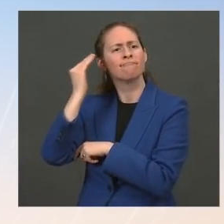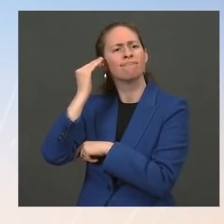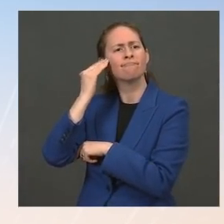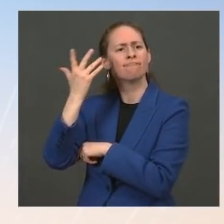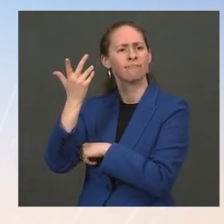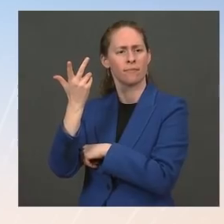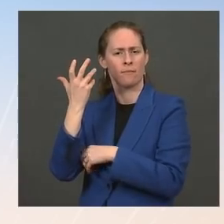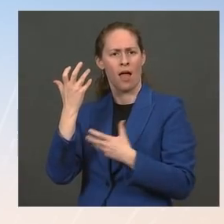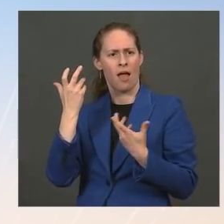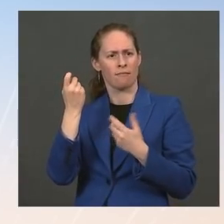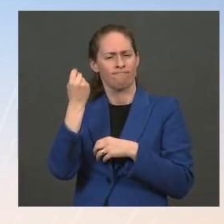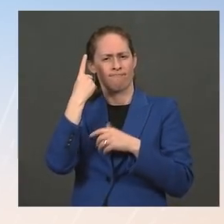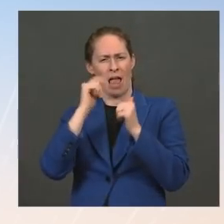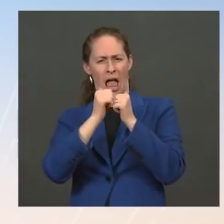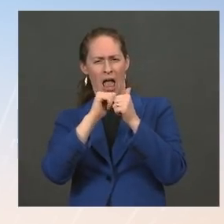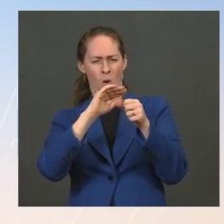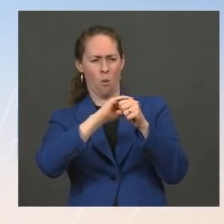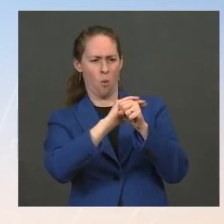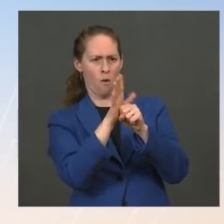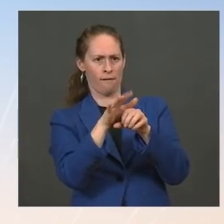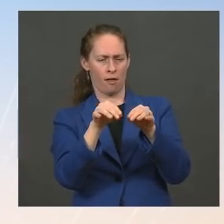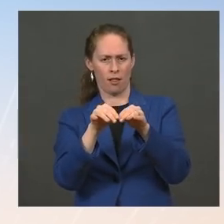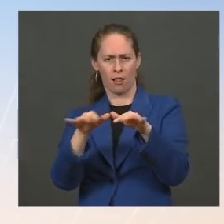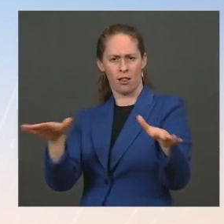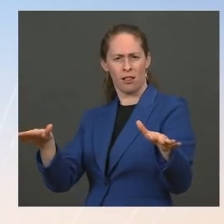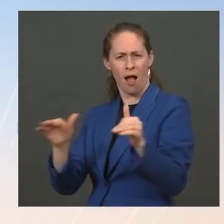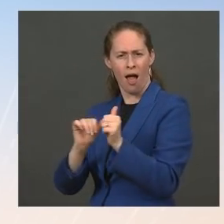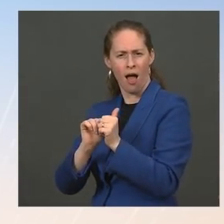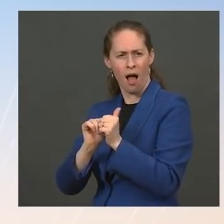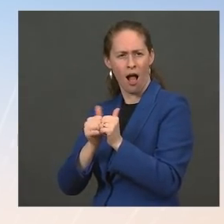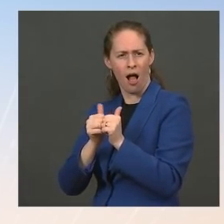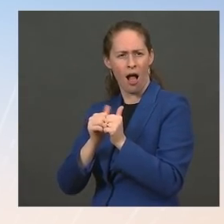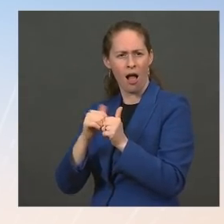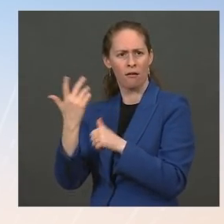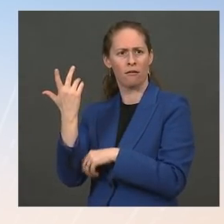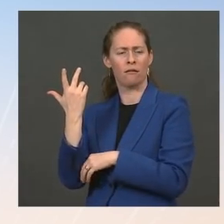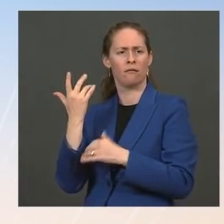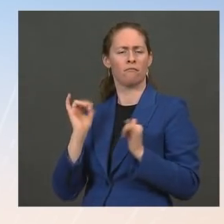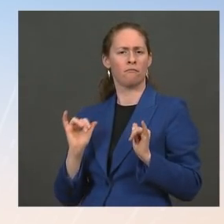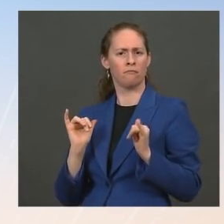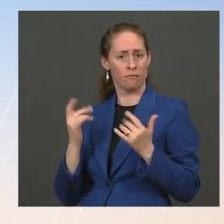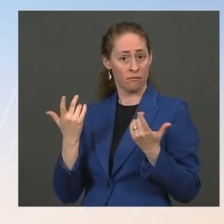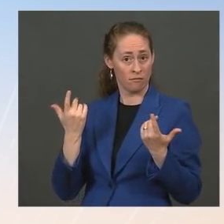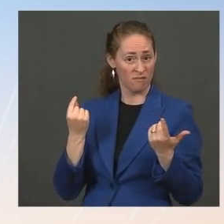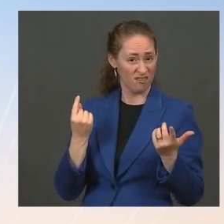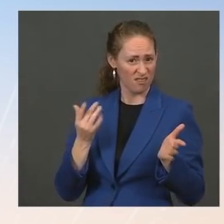in terms of what is in place now, systems that are in place now. How is this going to be tracked and traced